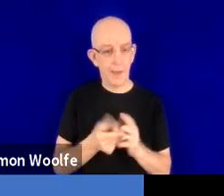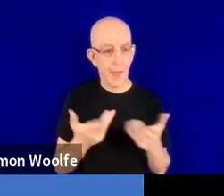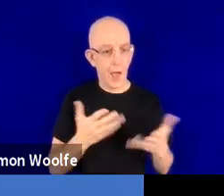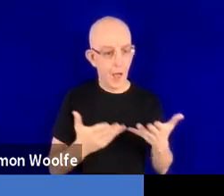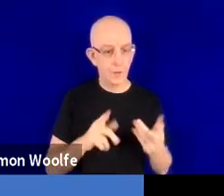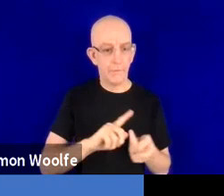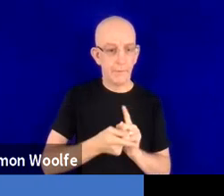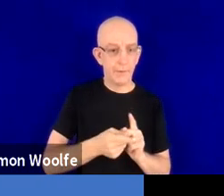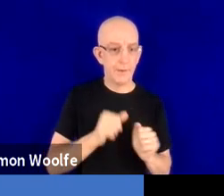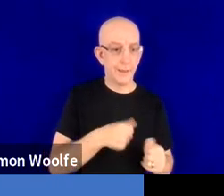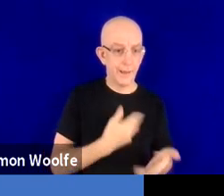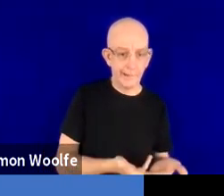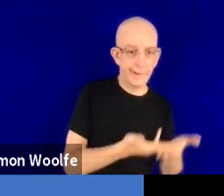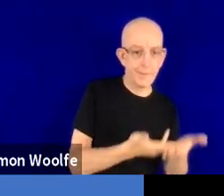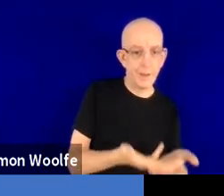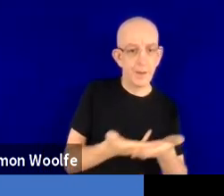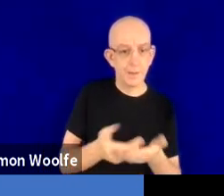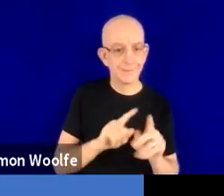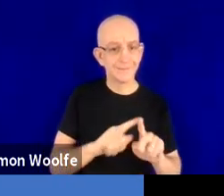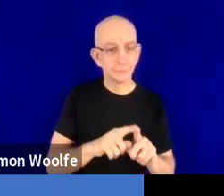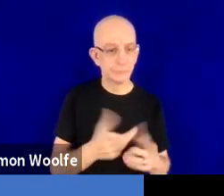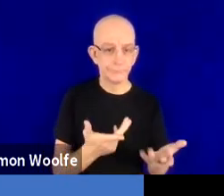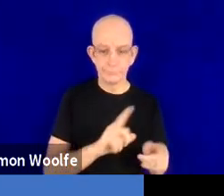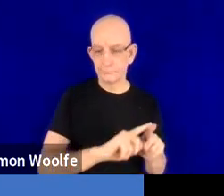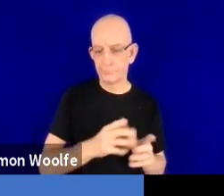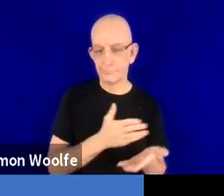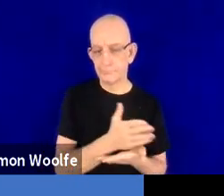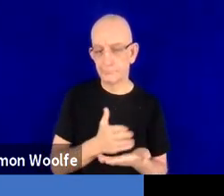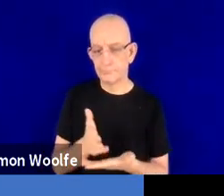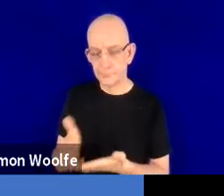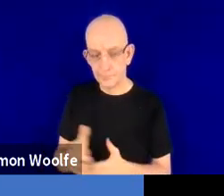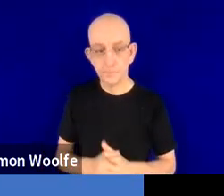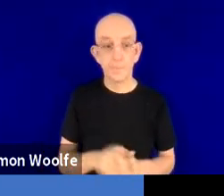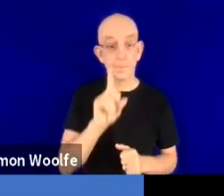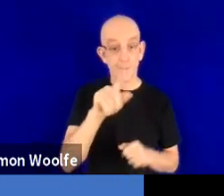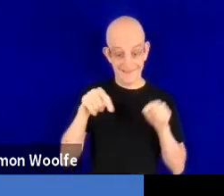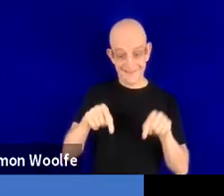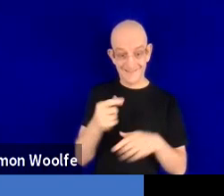We see the most common type was the vertical expansion that's a top up of existing benefits that are in place